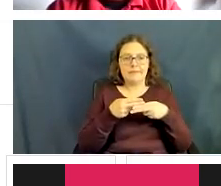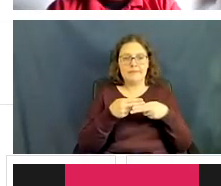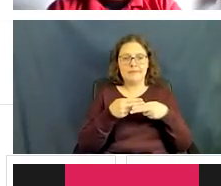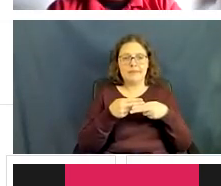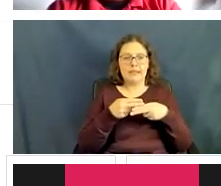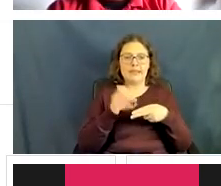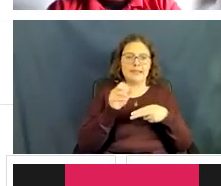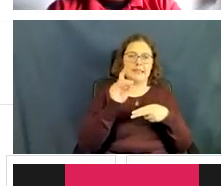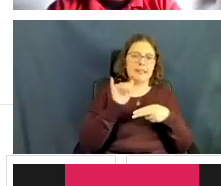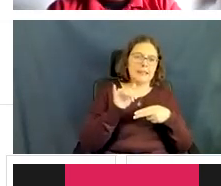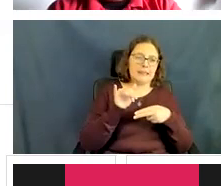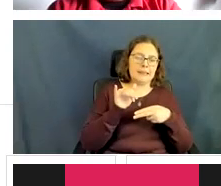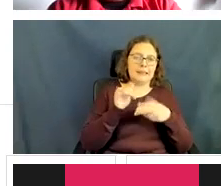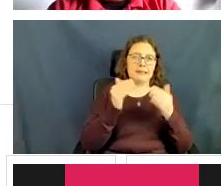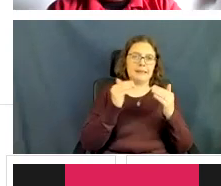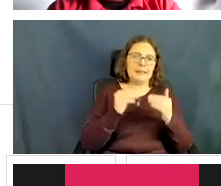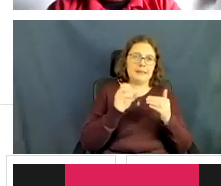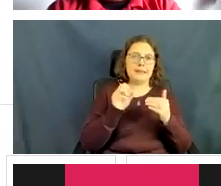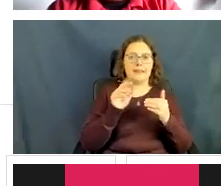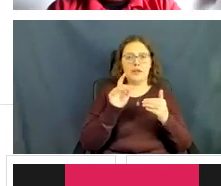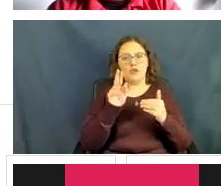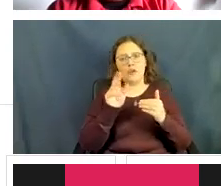it is what it is.